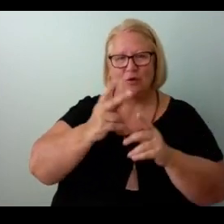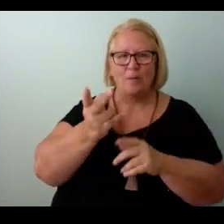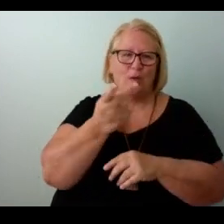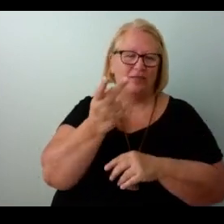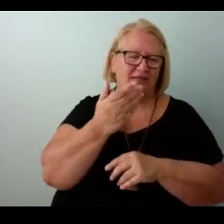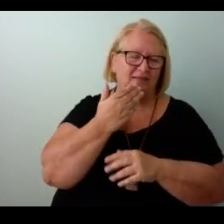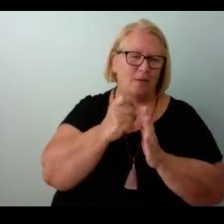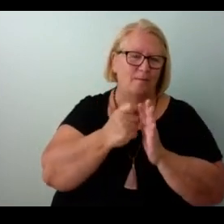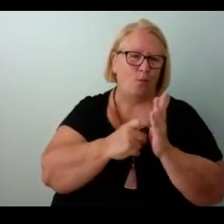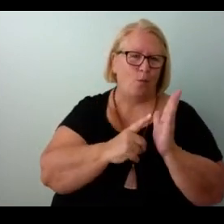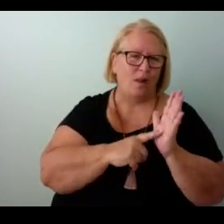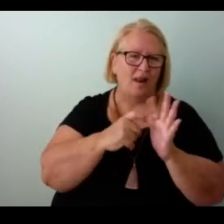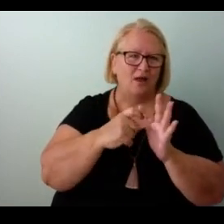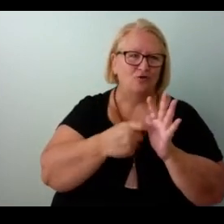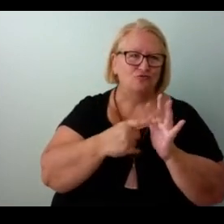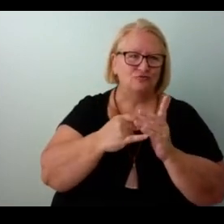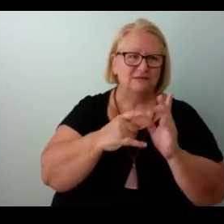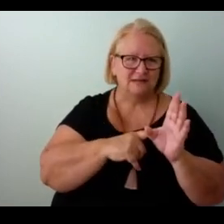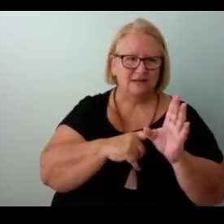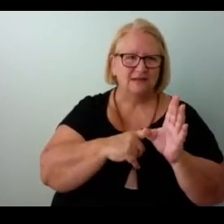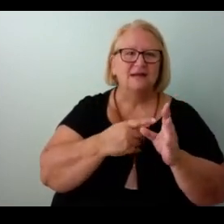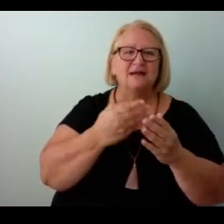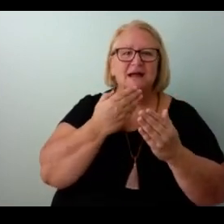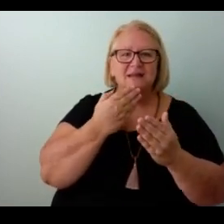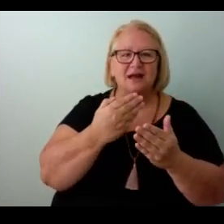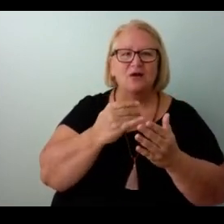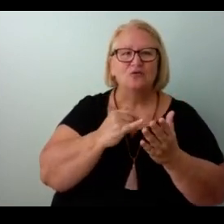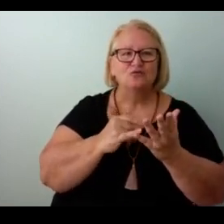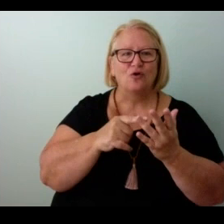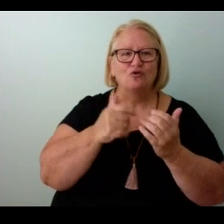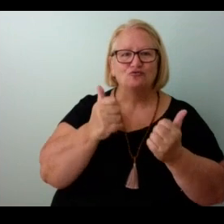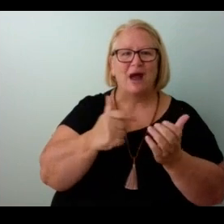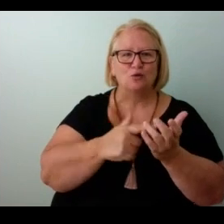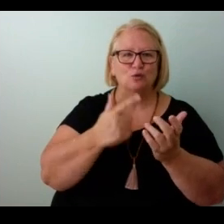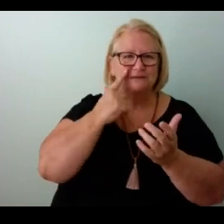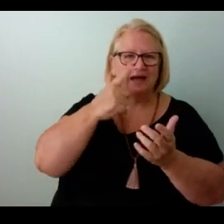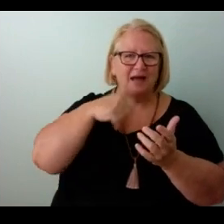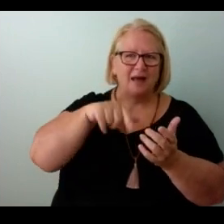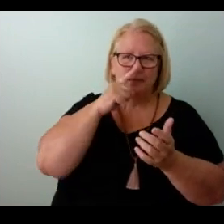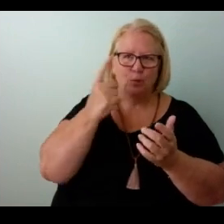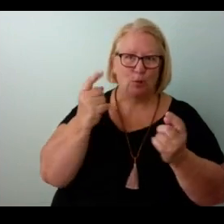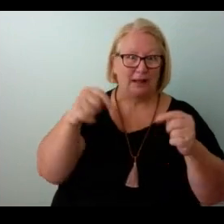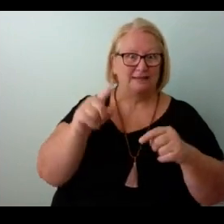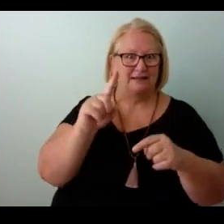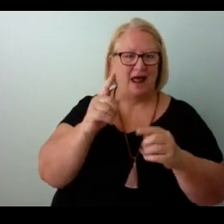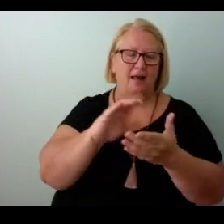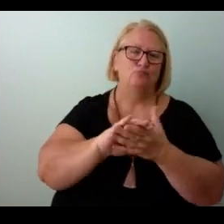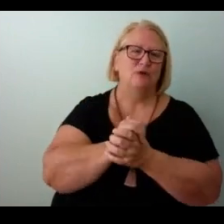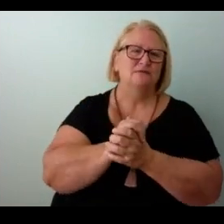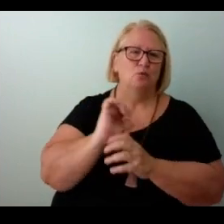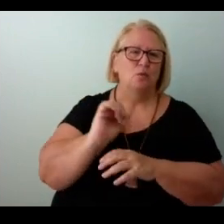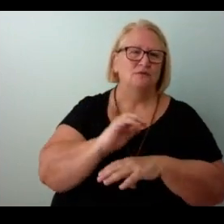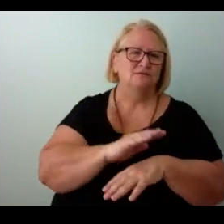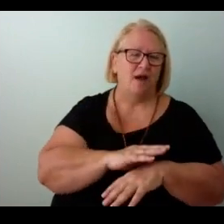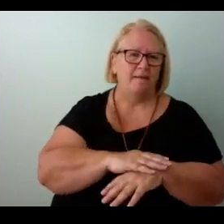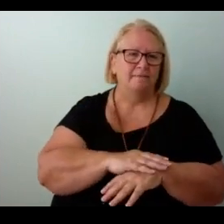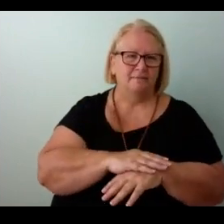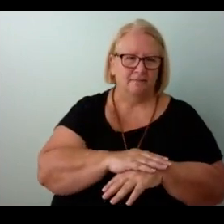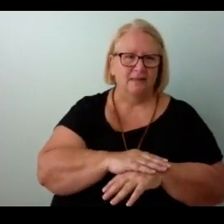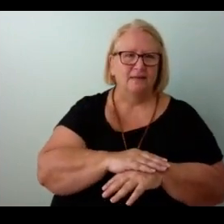really nice to see how appreciative that audience is for our webinar and, yeah, we really enjoyed